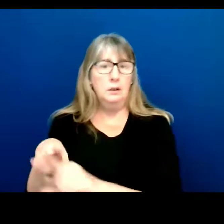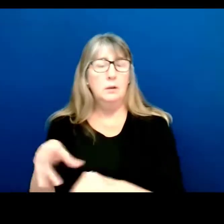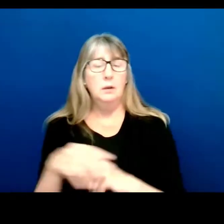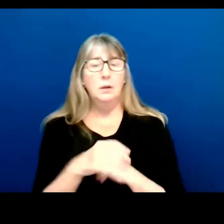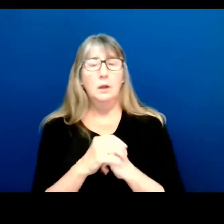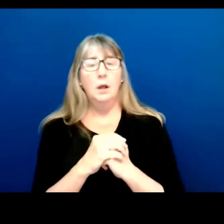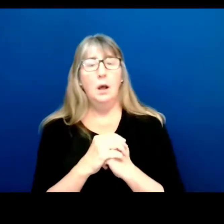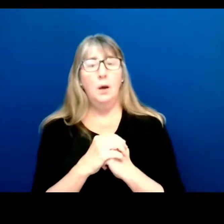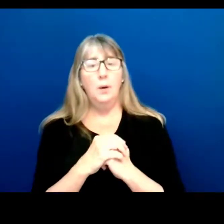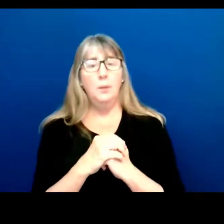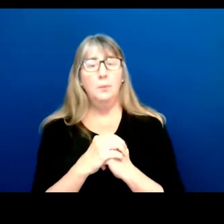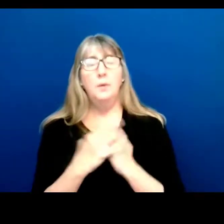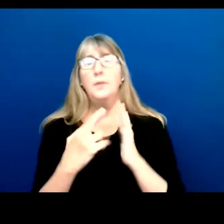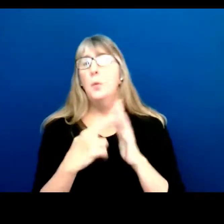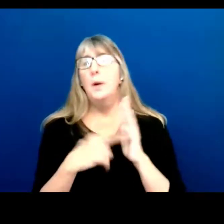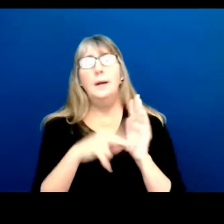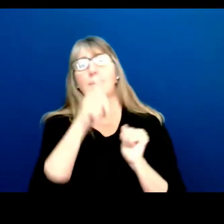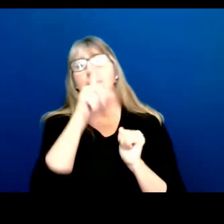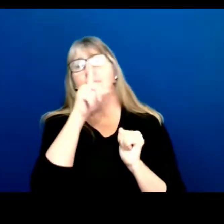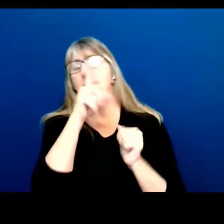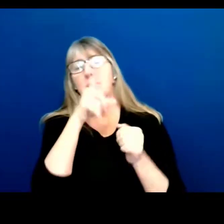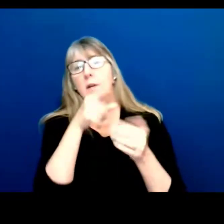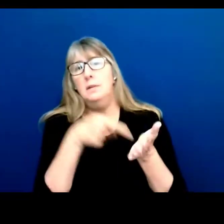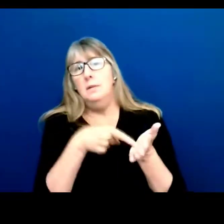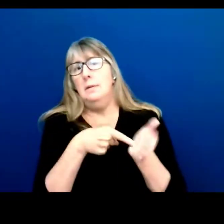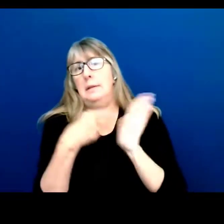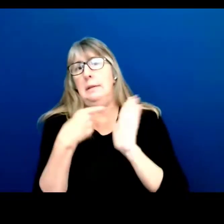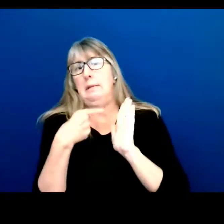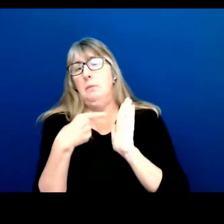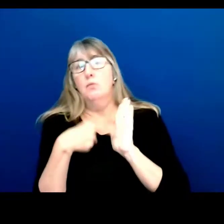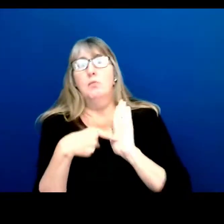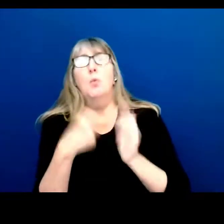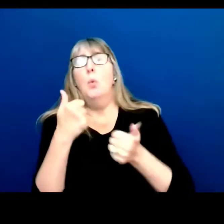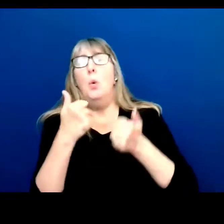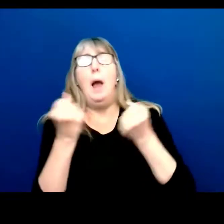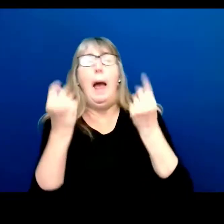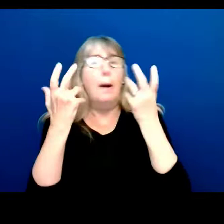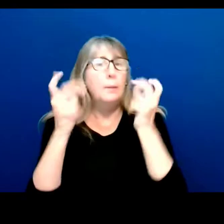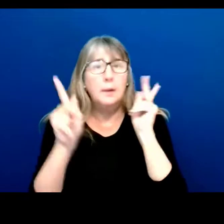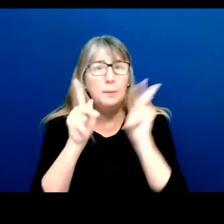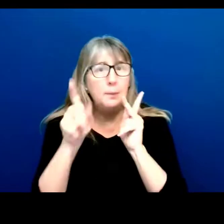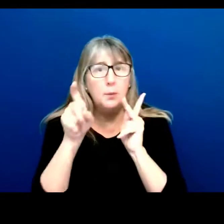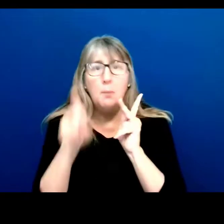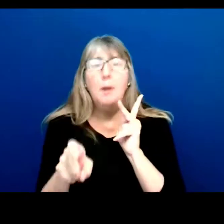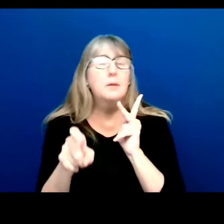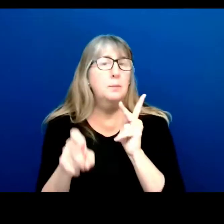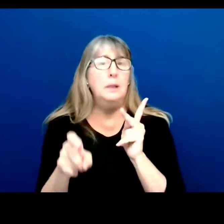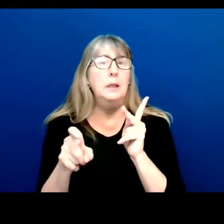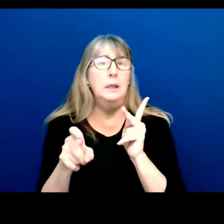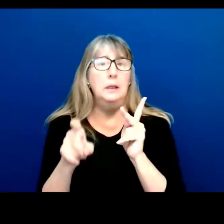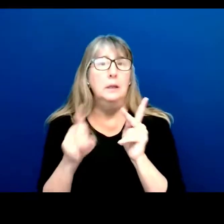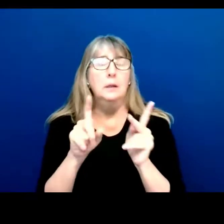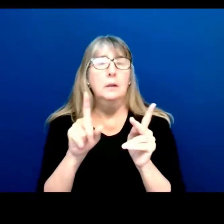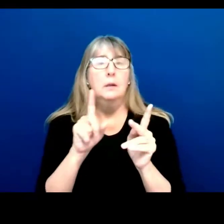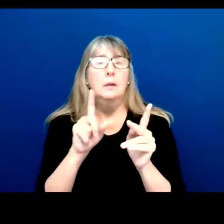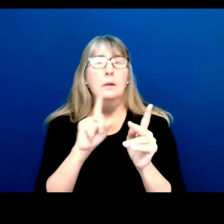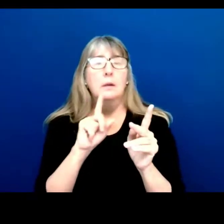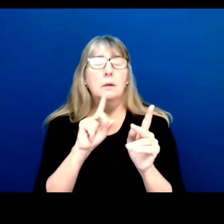The regulation doesn't dictate how many people have to be assigned that role and like I said before,